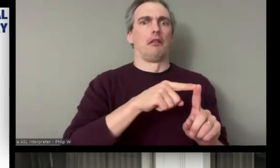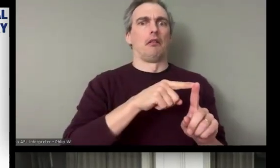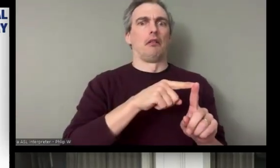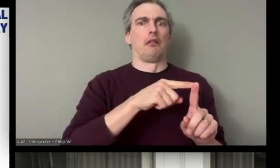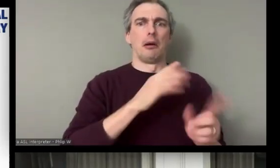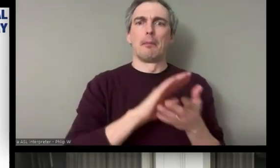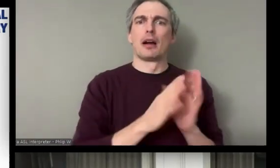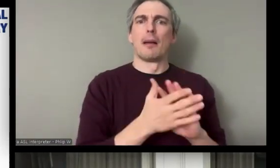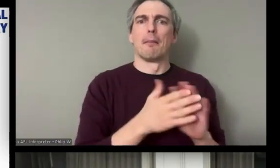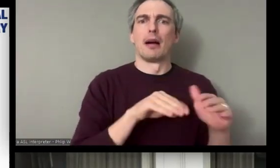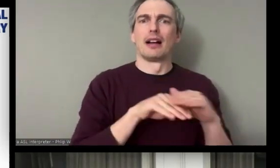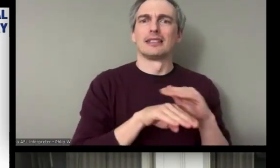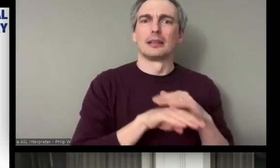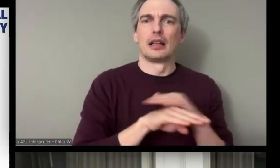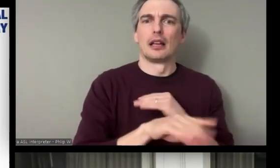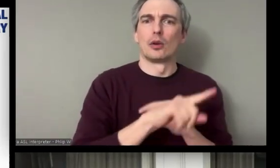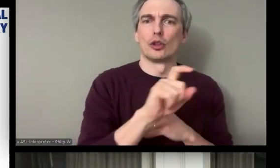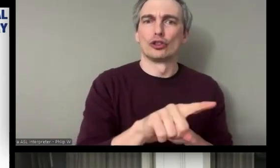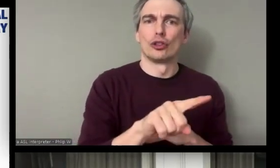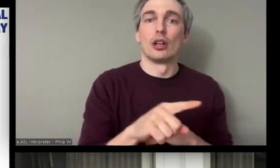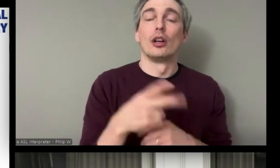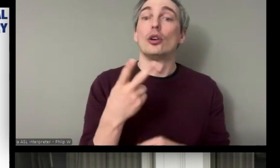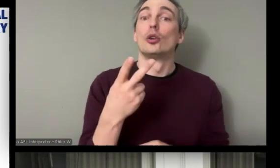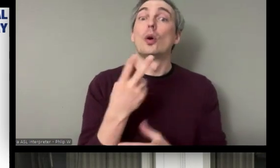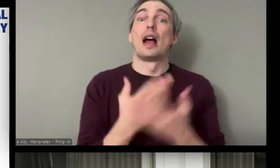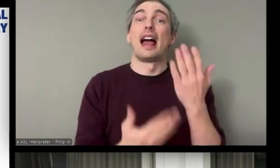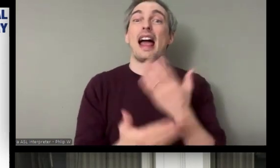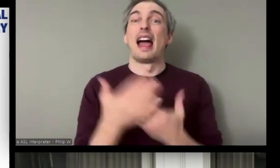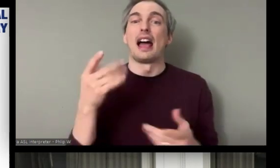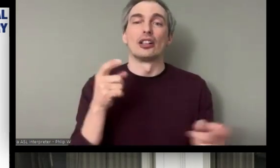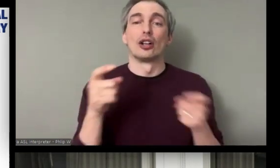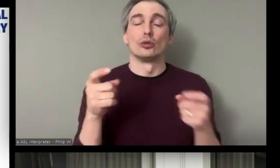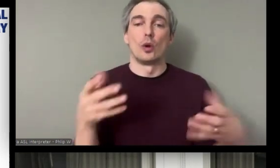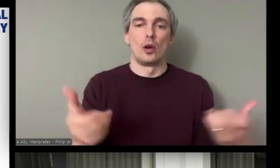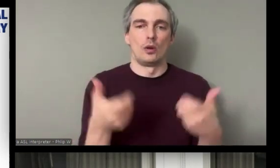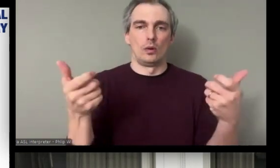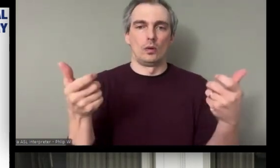The two hand controllers, I would say, are also something very unique, to